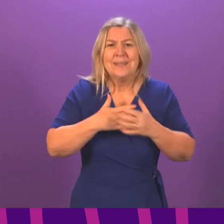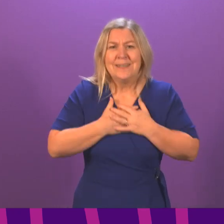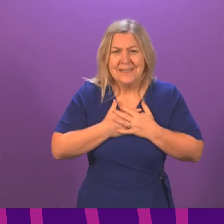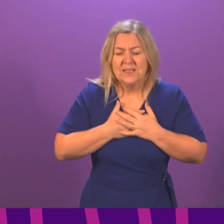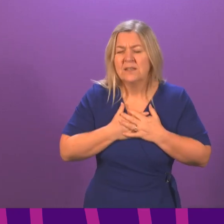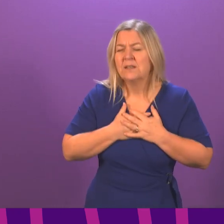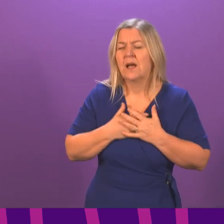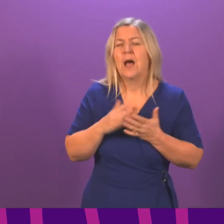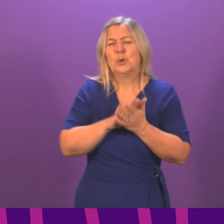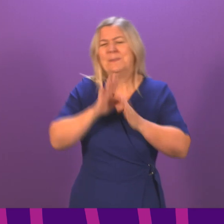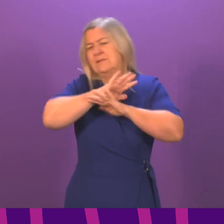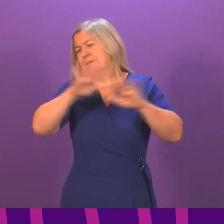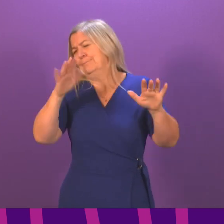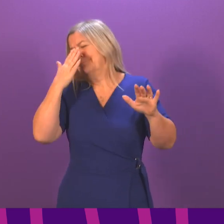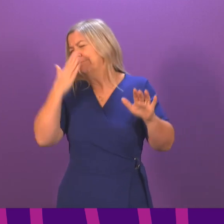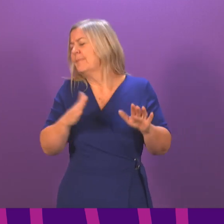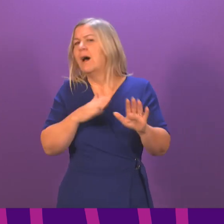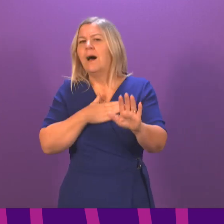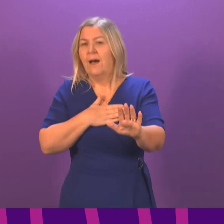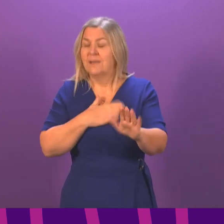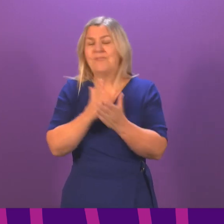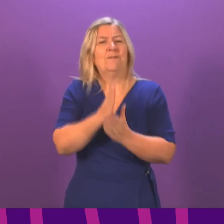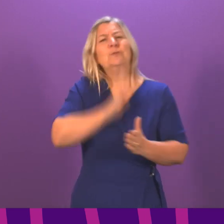I do not mean it to sound trite, but I take the matter as seriously as it is possible